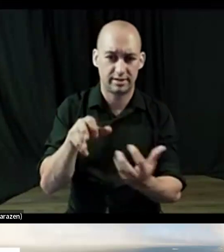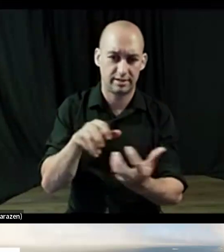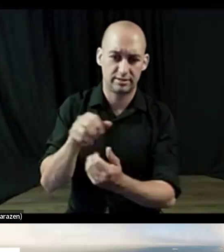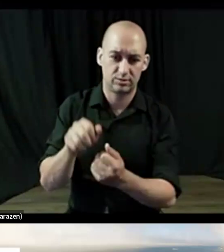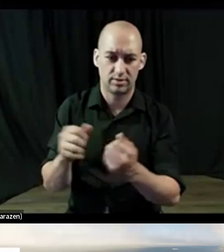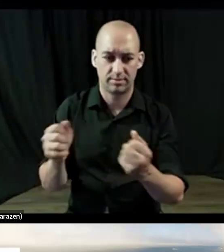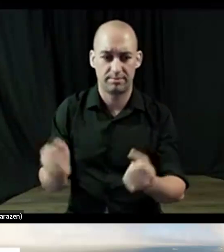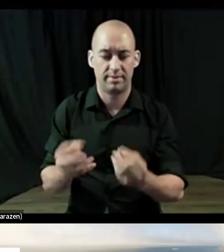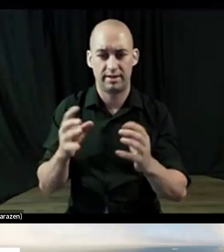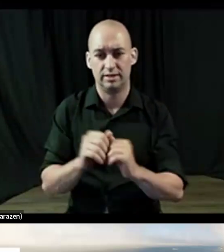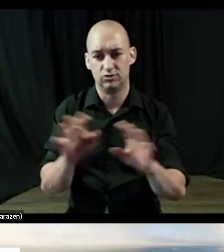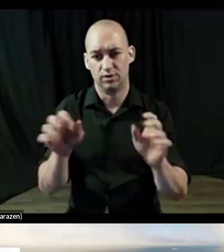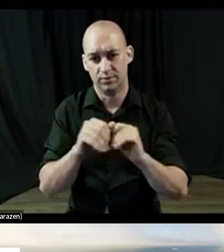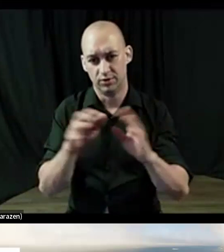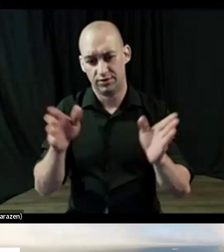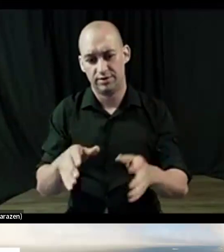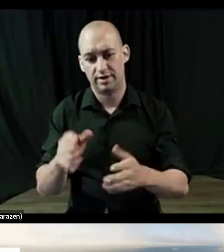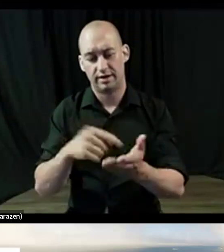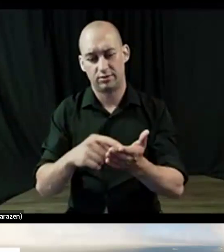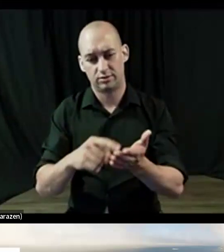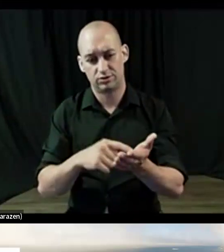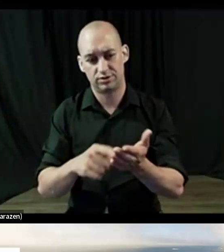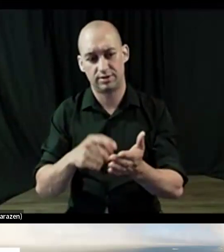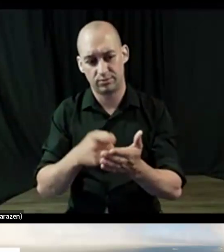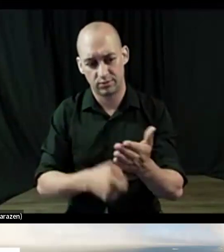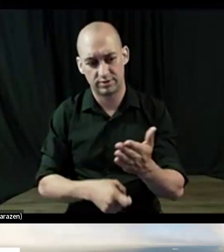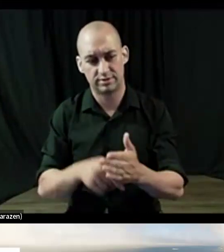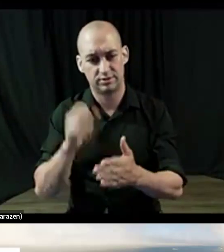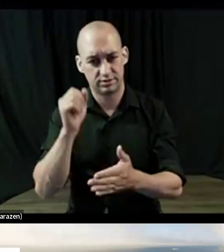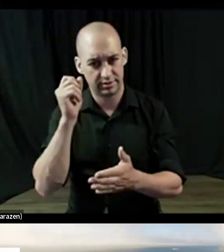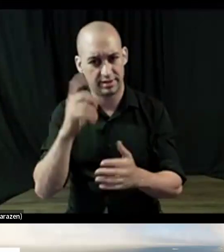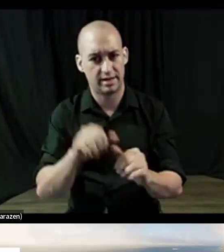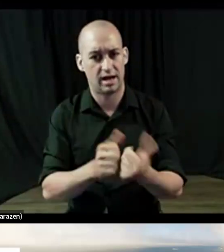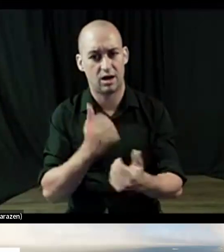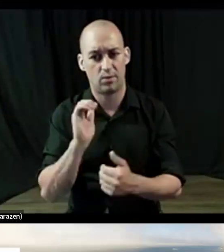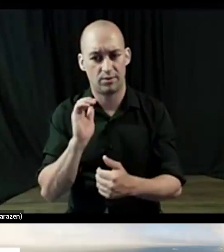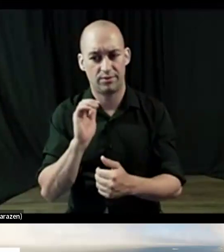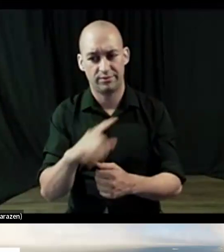distributors and negotiating, pricing. So really just understanding how does the capacity grant